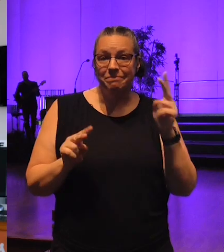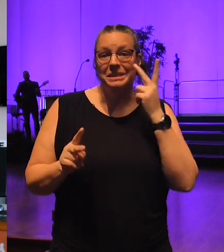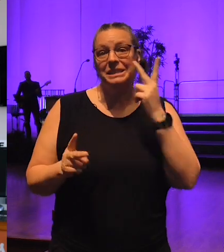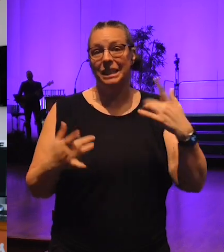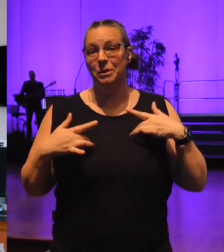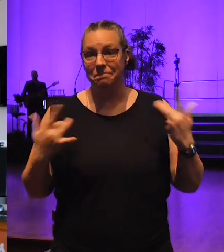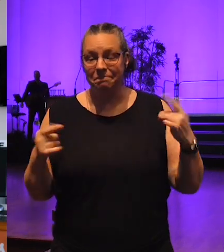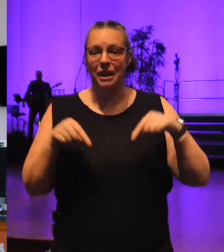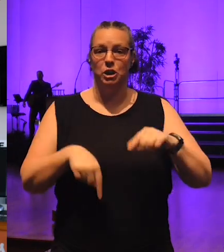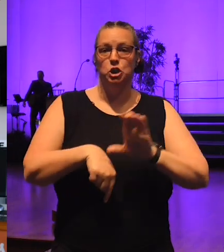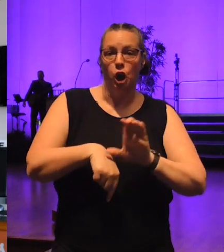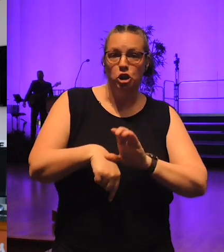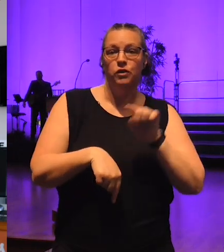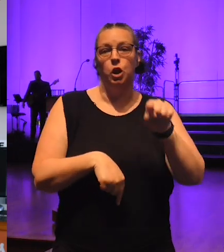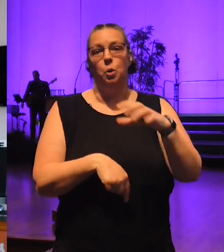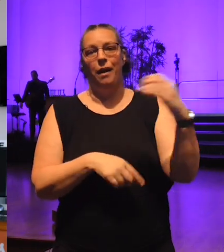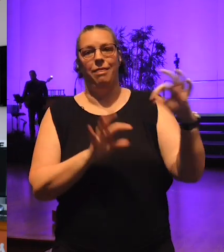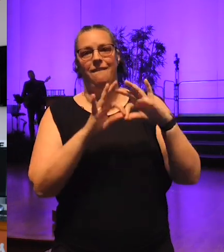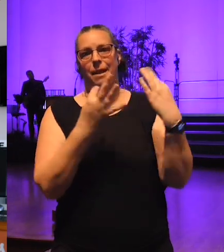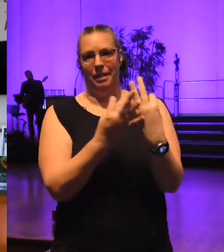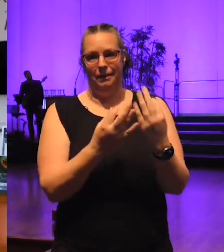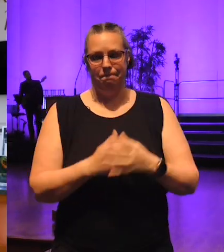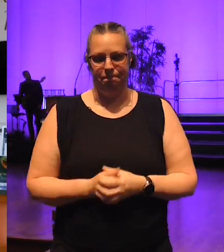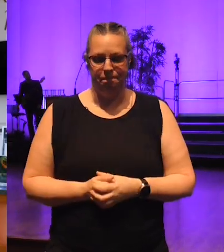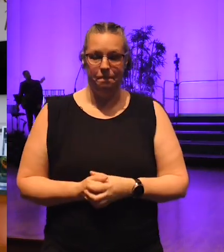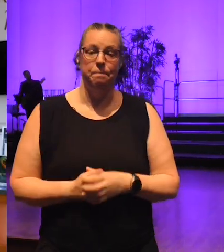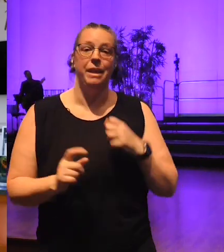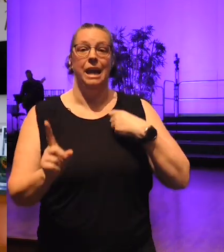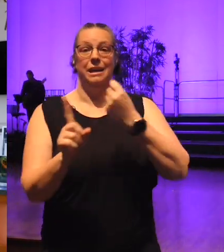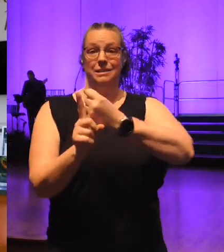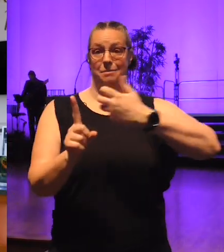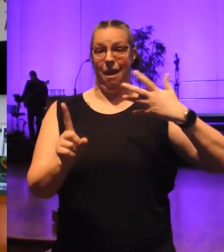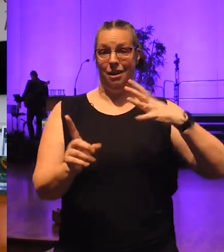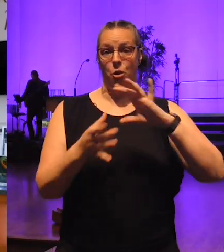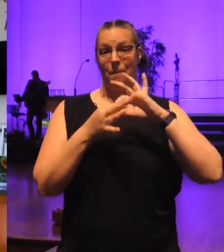up around Mile High church for you and your family expand your sense of belonging and